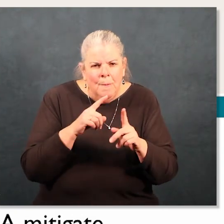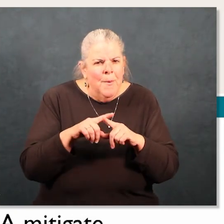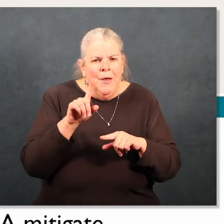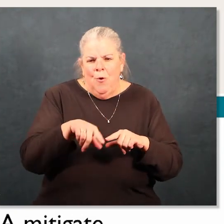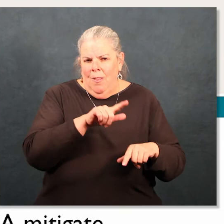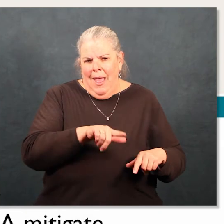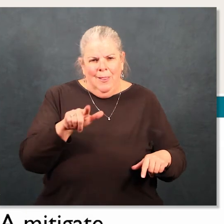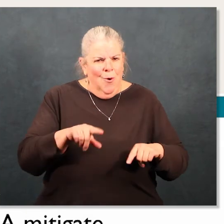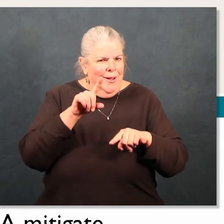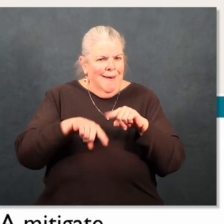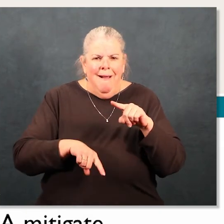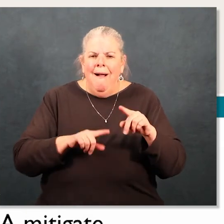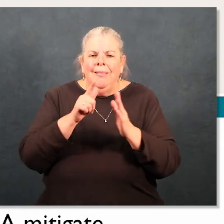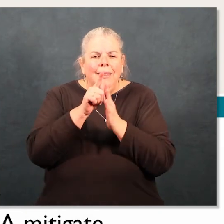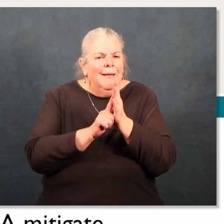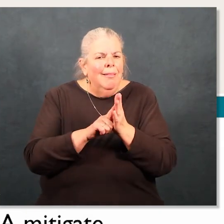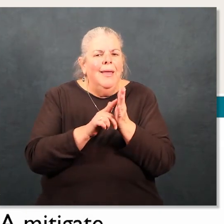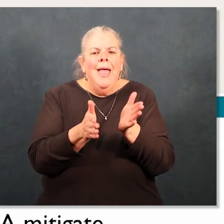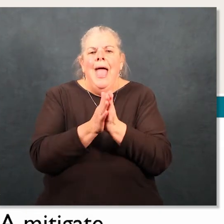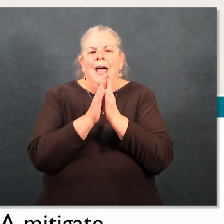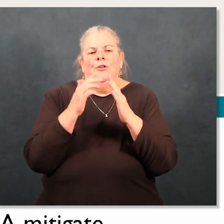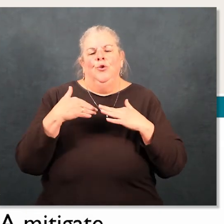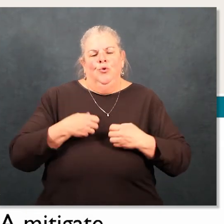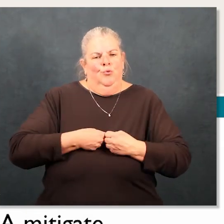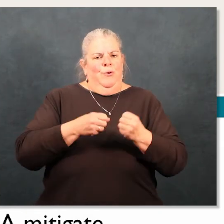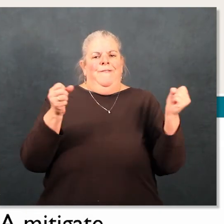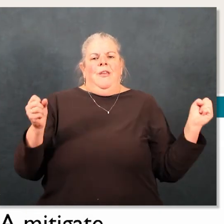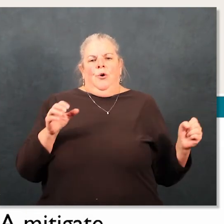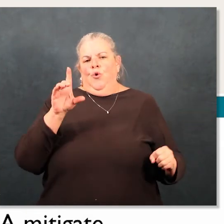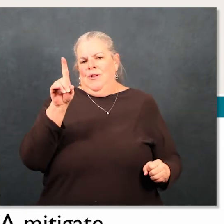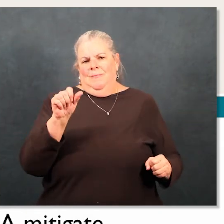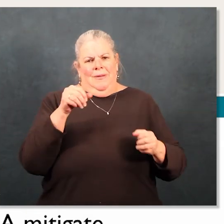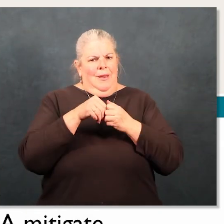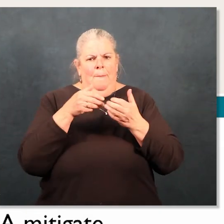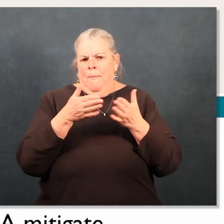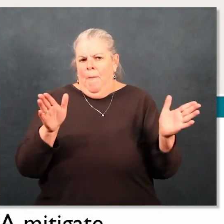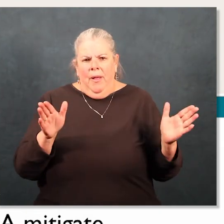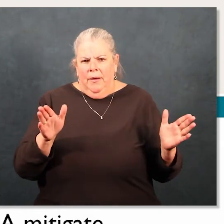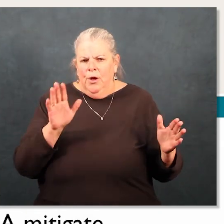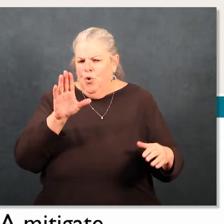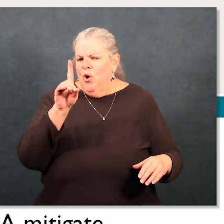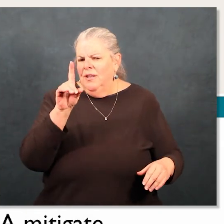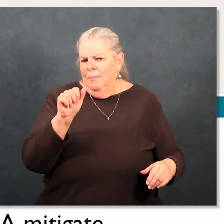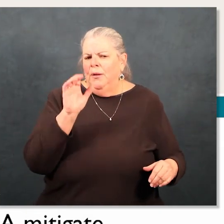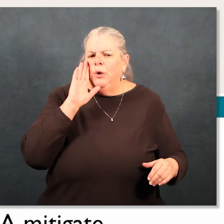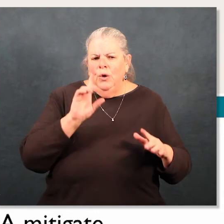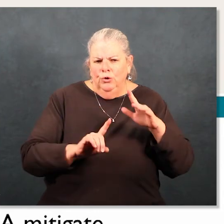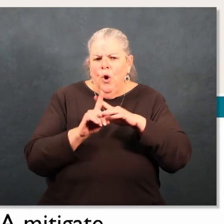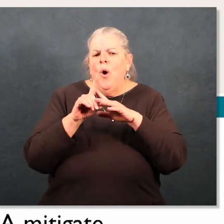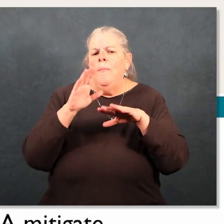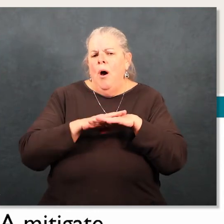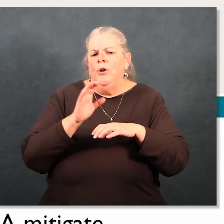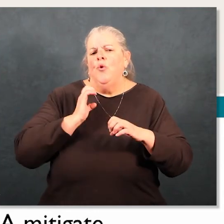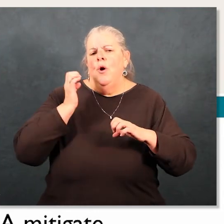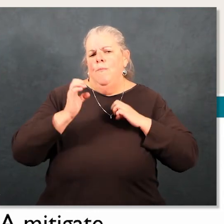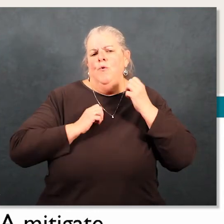to reveal your disability in public. Your disability will show up on your emotional support animal letter